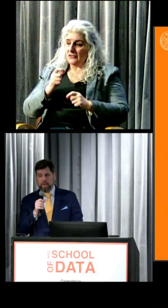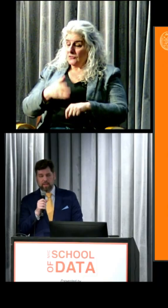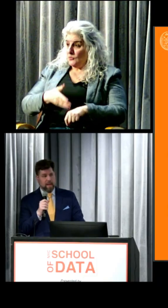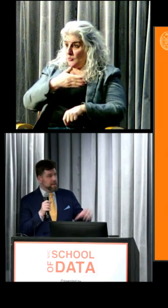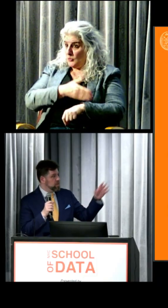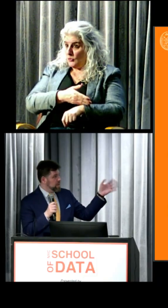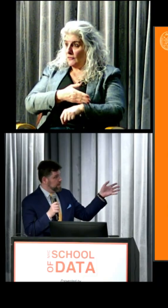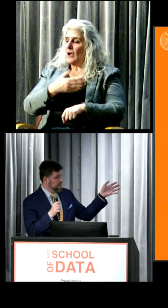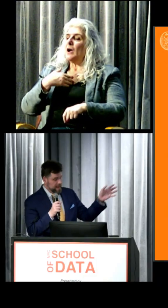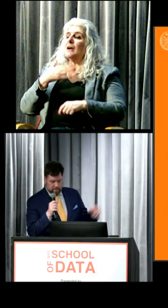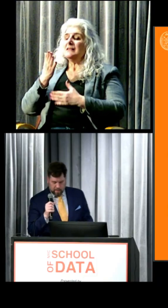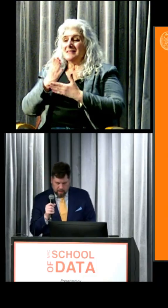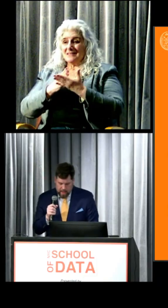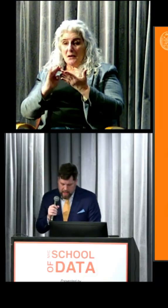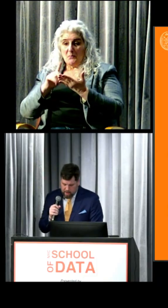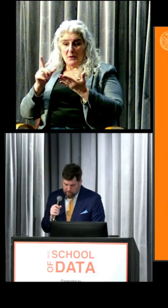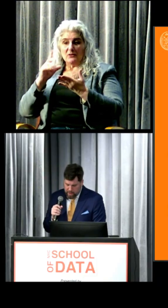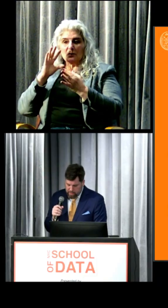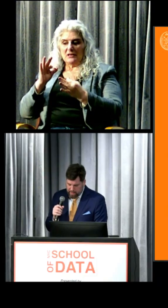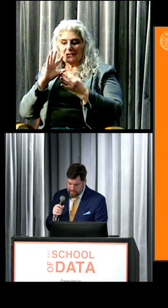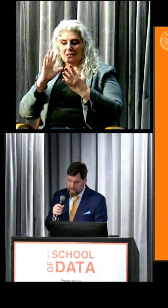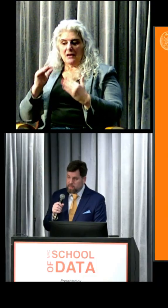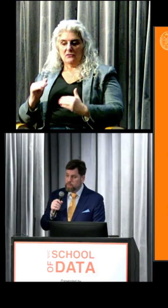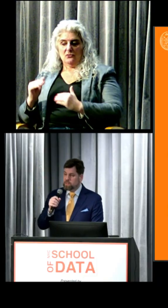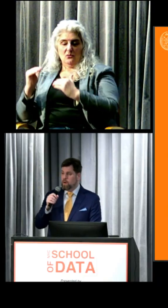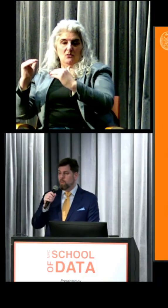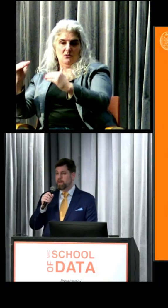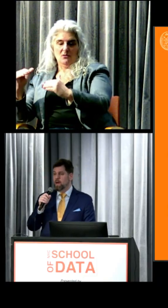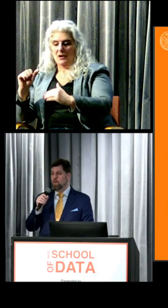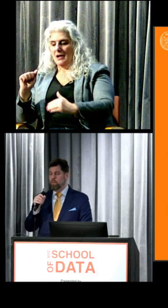But in this version, for instance, we had three different control panels.